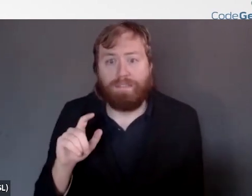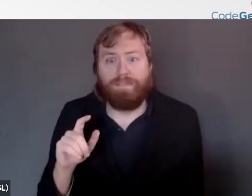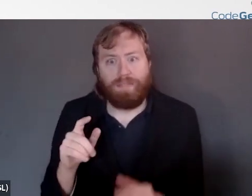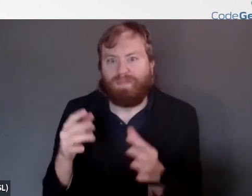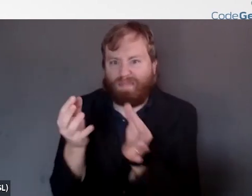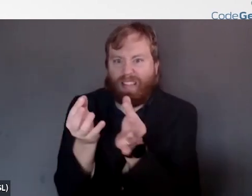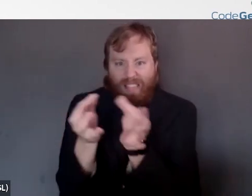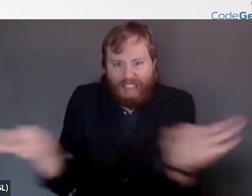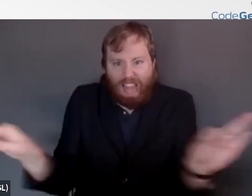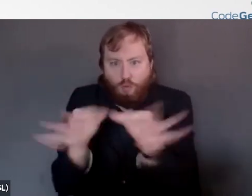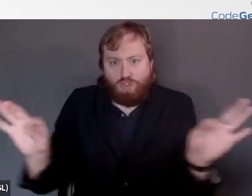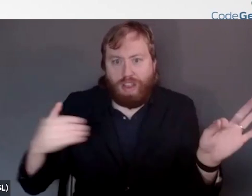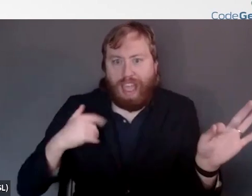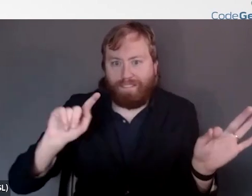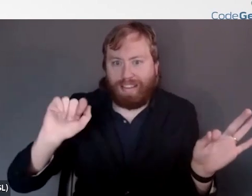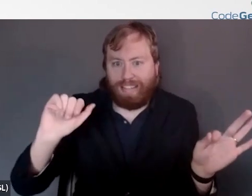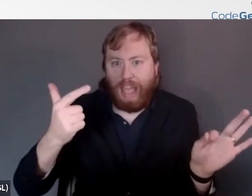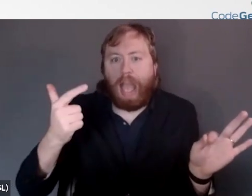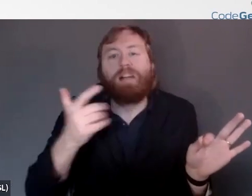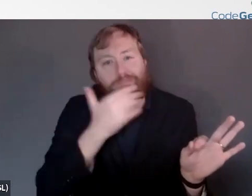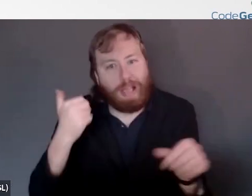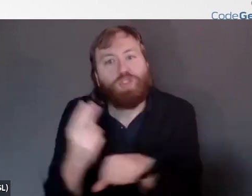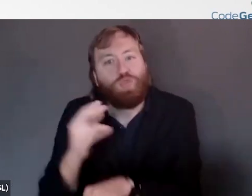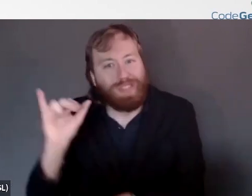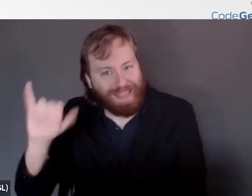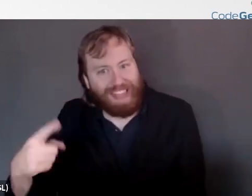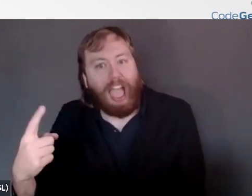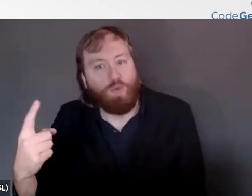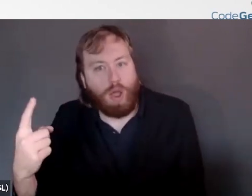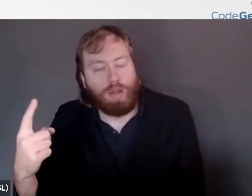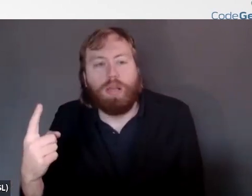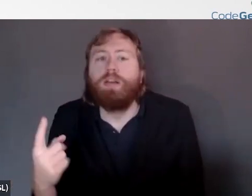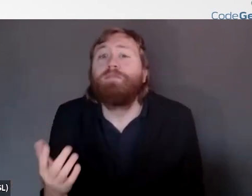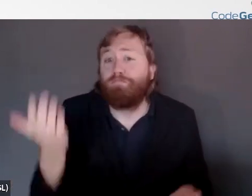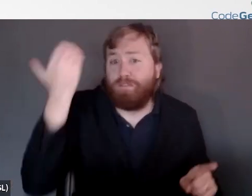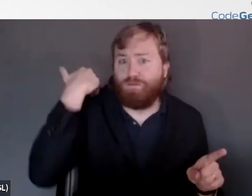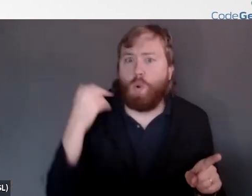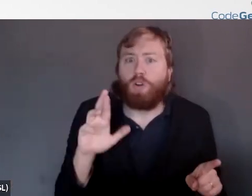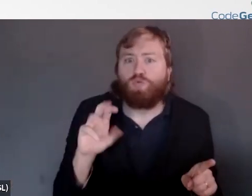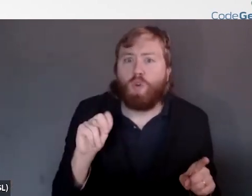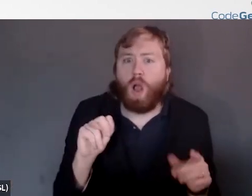then it's best to use that tag. As Ron was pointing out earlier, there's a button tag.